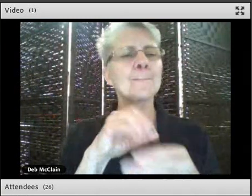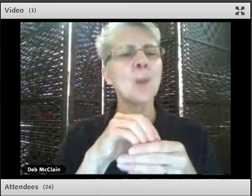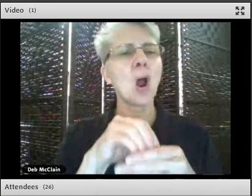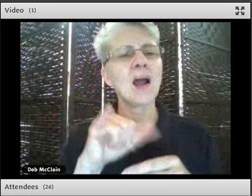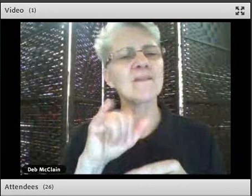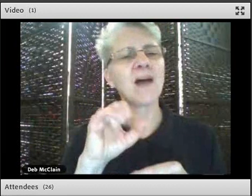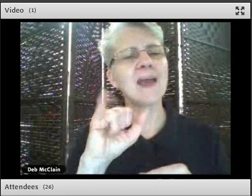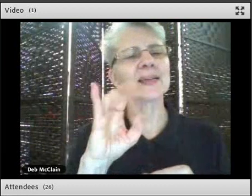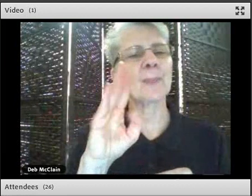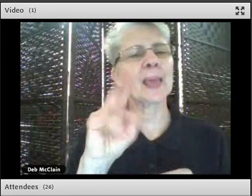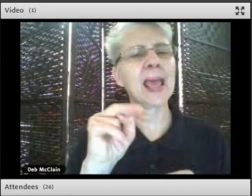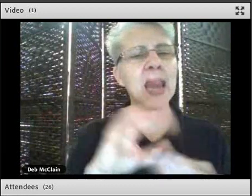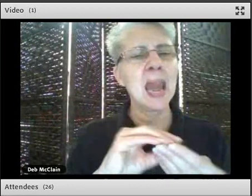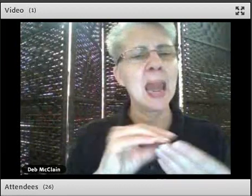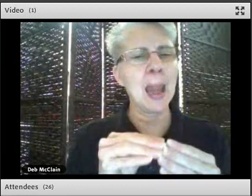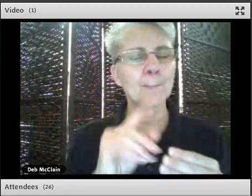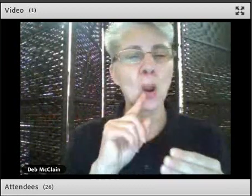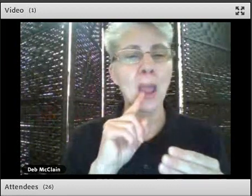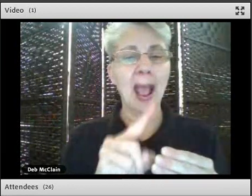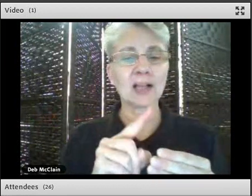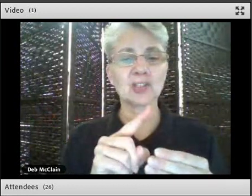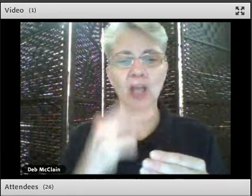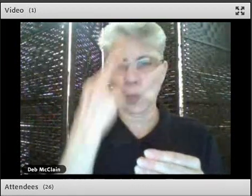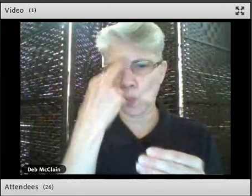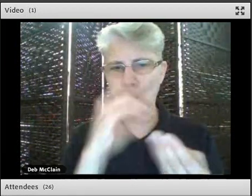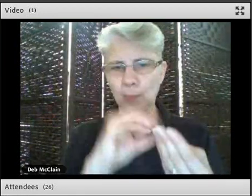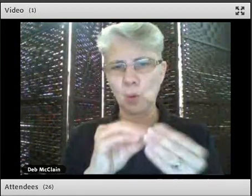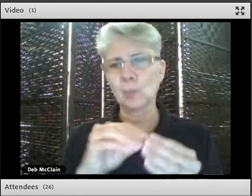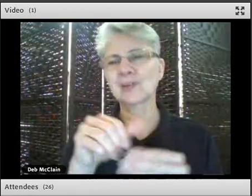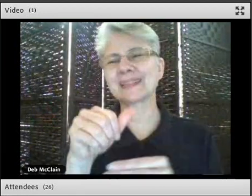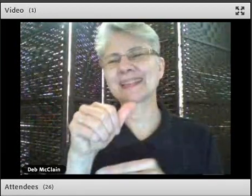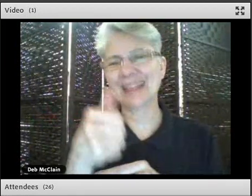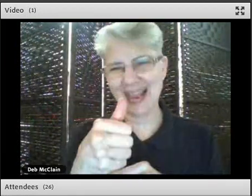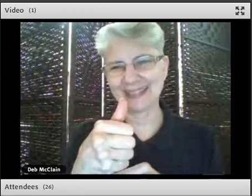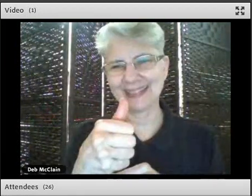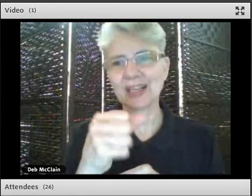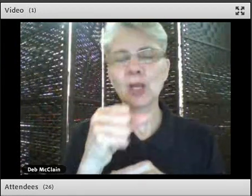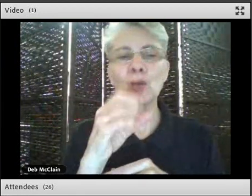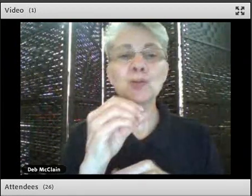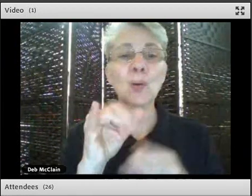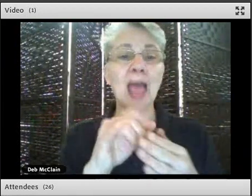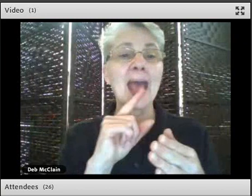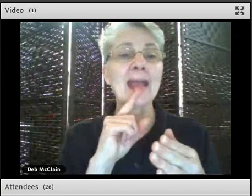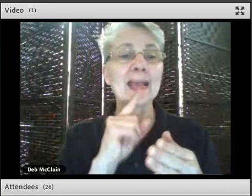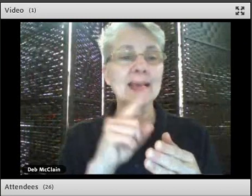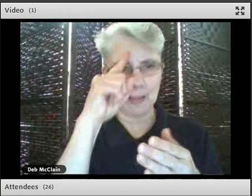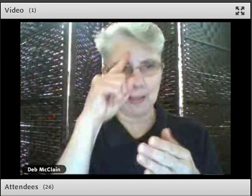So it's meant to be there. Oftentimes for audio,